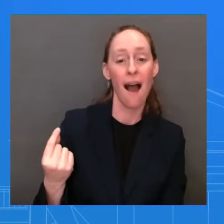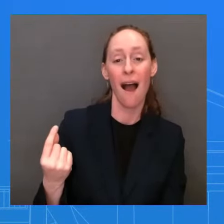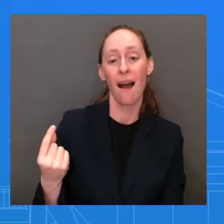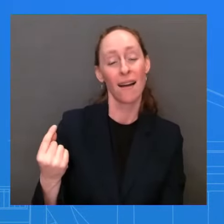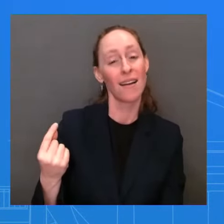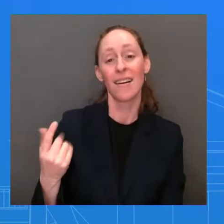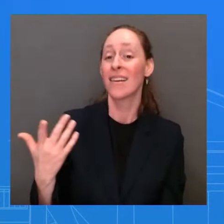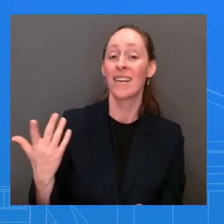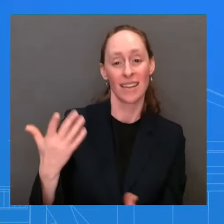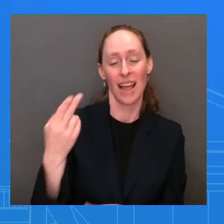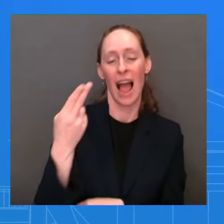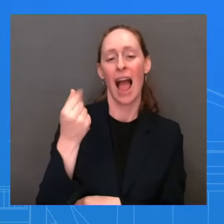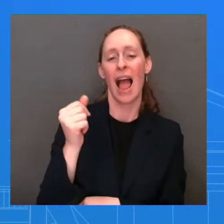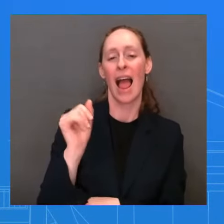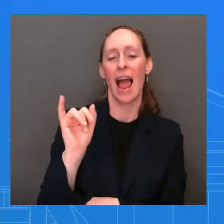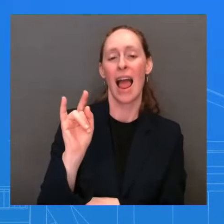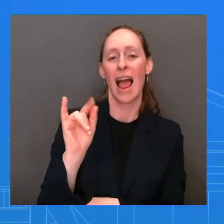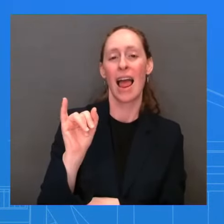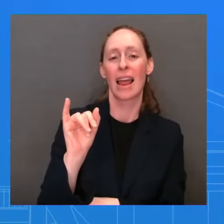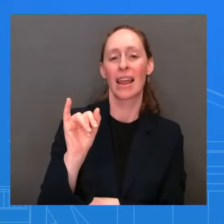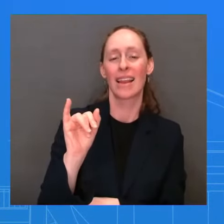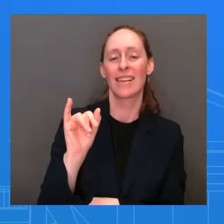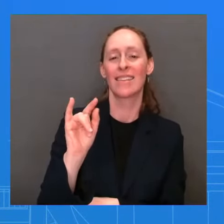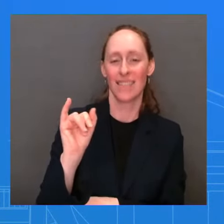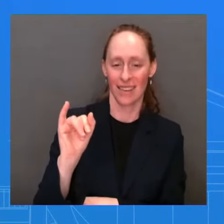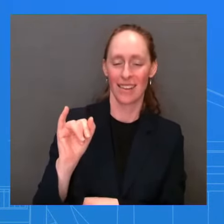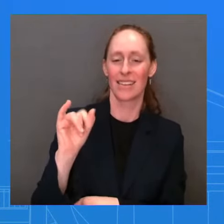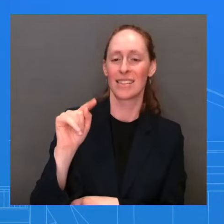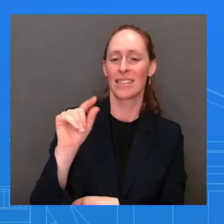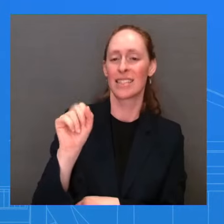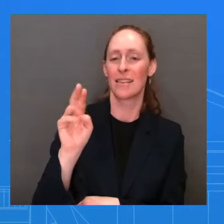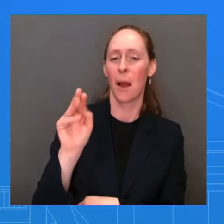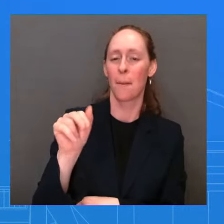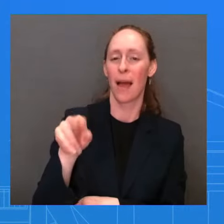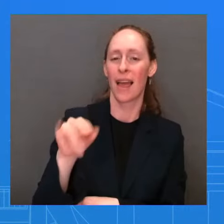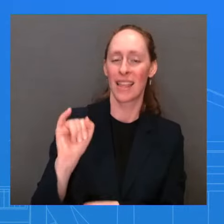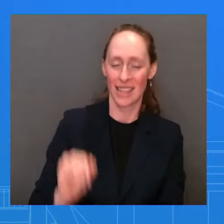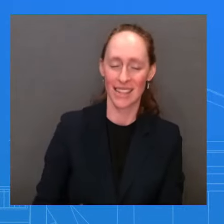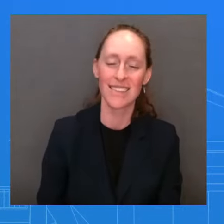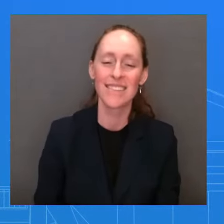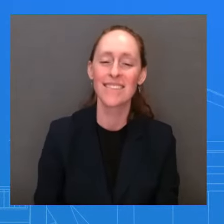Like so many whose life he touched, I am a better person because of Mr. Belafonte,